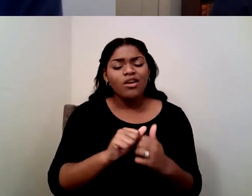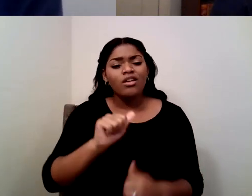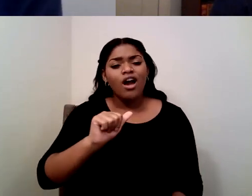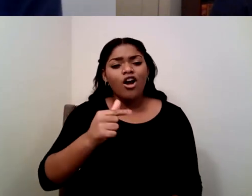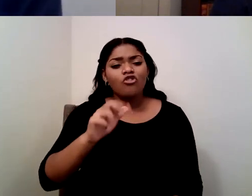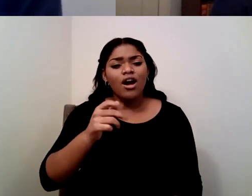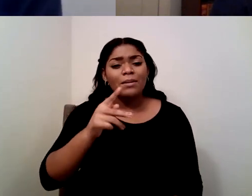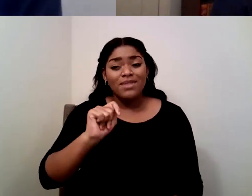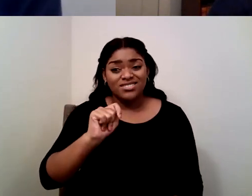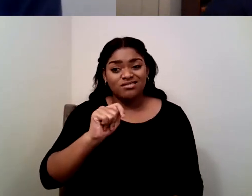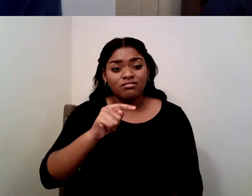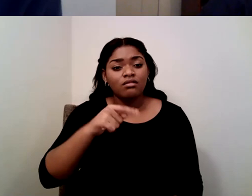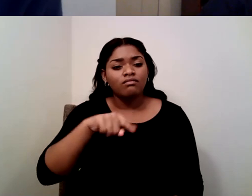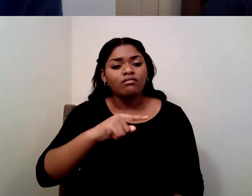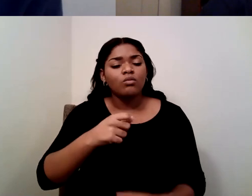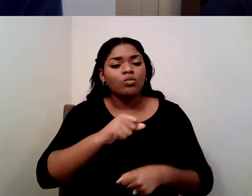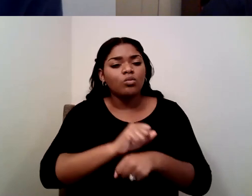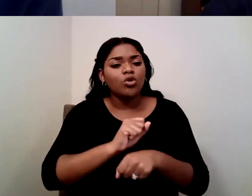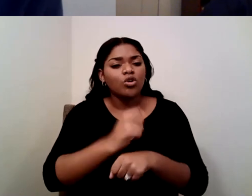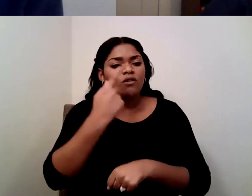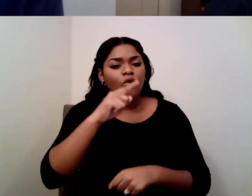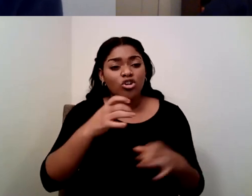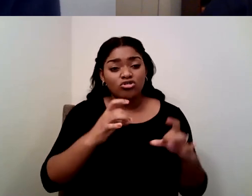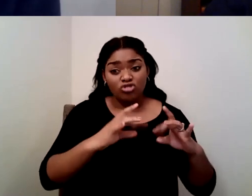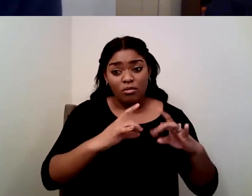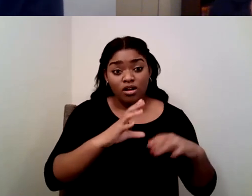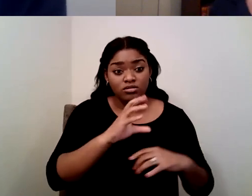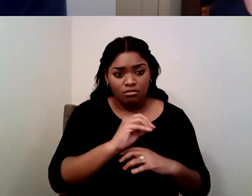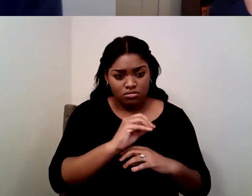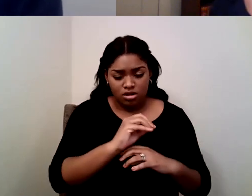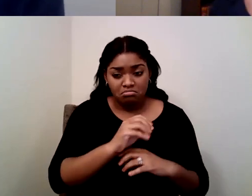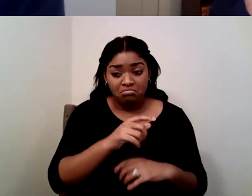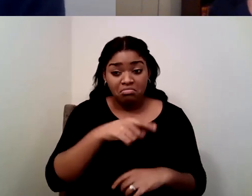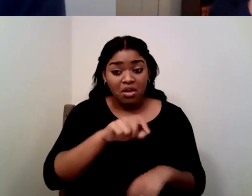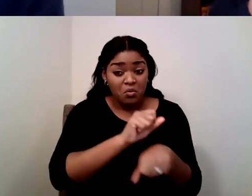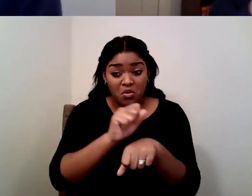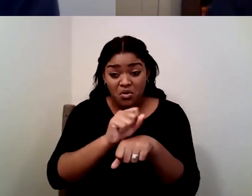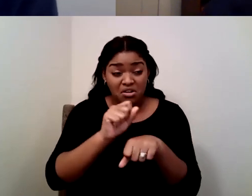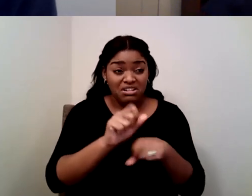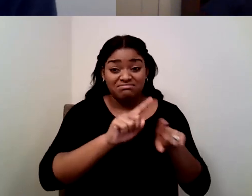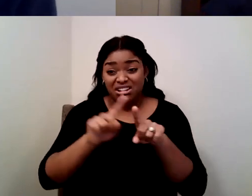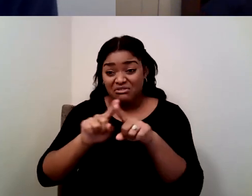are working for Starbucks and there are agronomists working in coffee, every coffee company almost